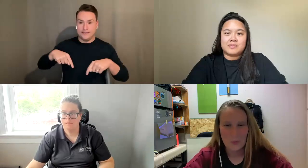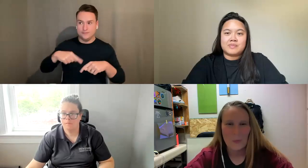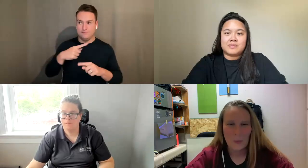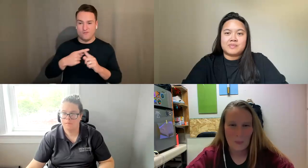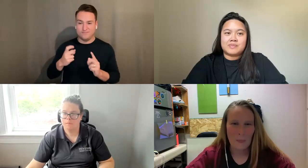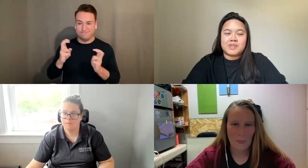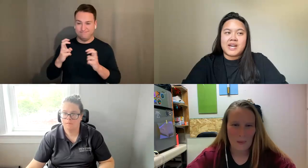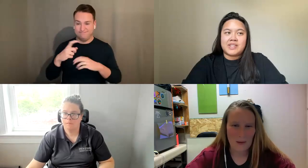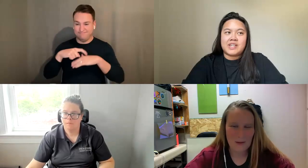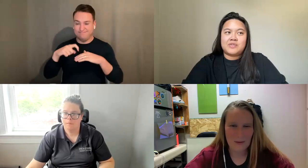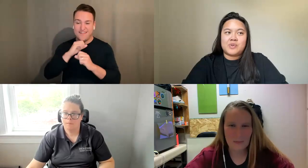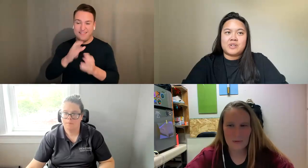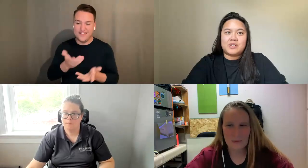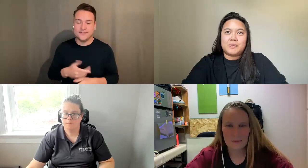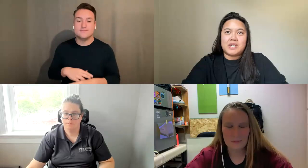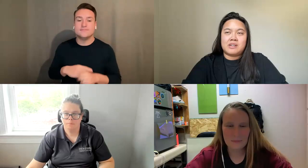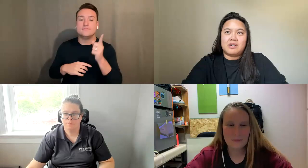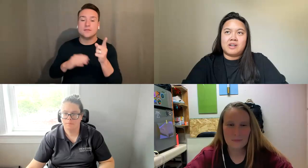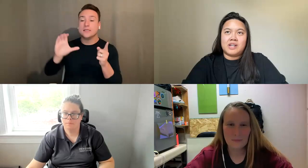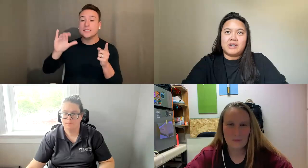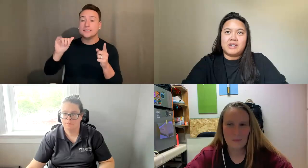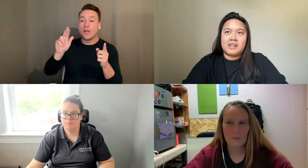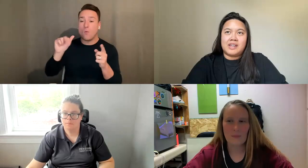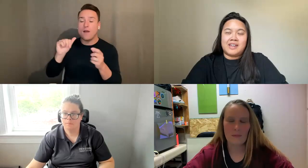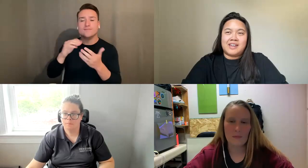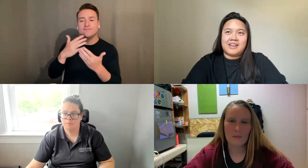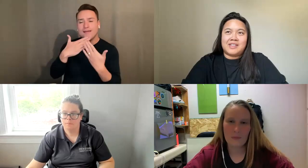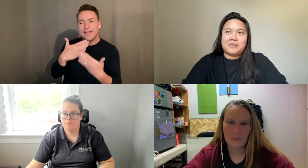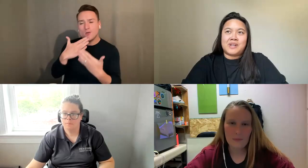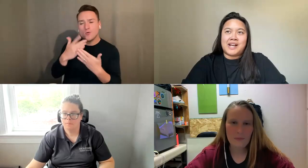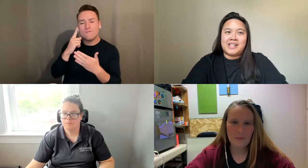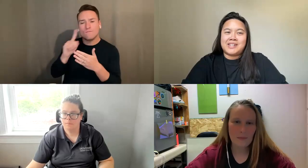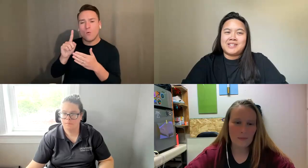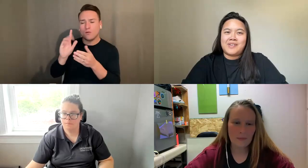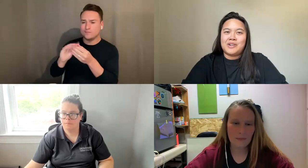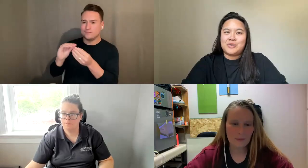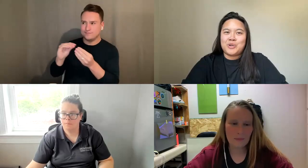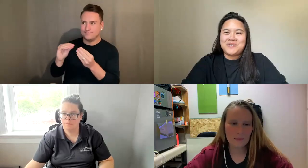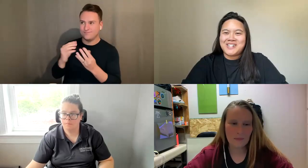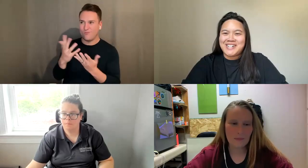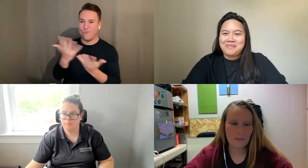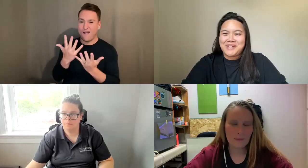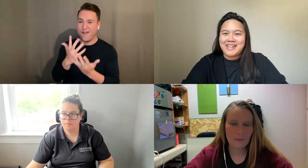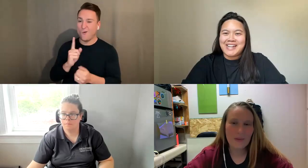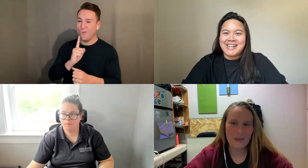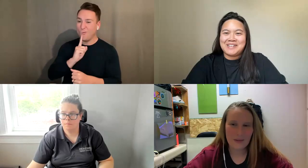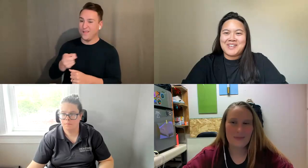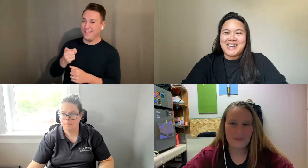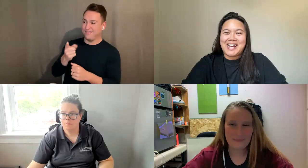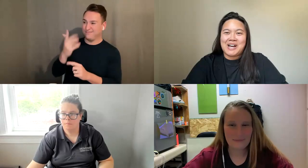Thank you for speaking on the realities of entrepreneurship and how